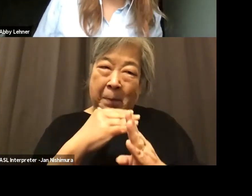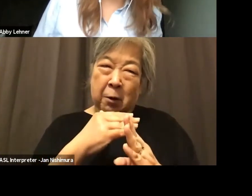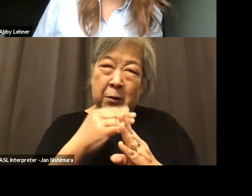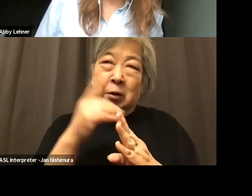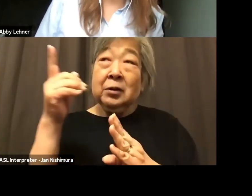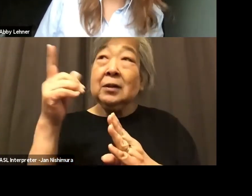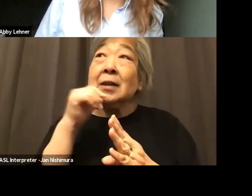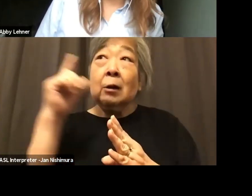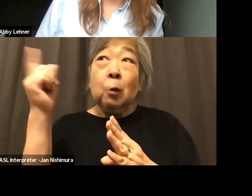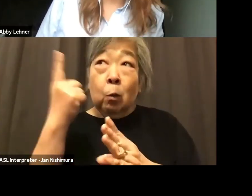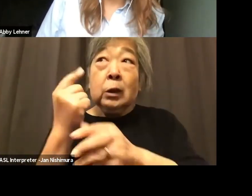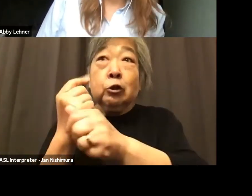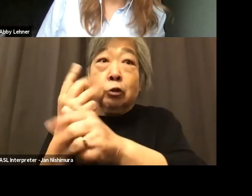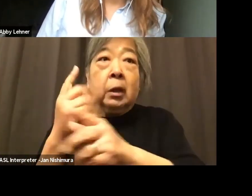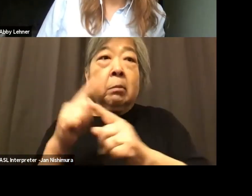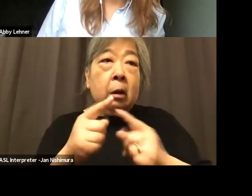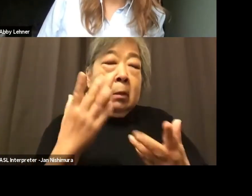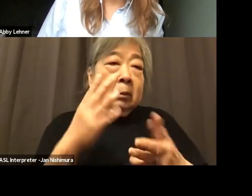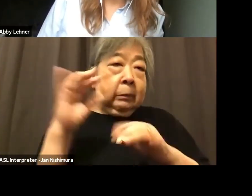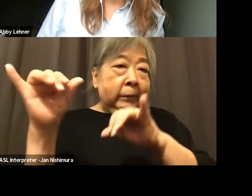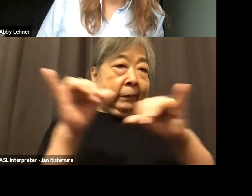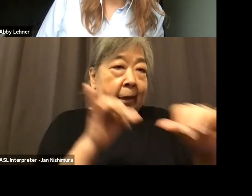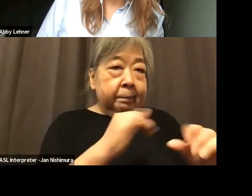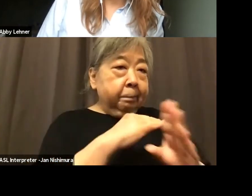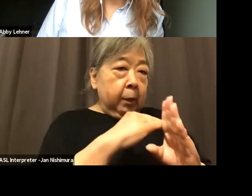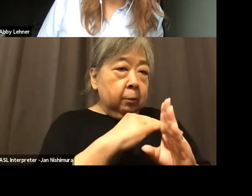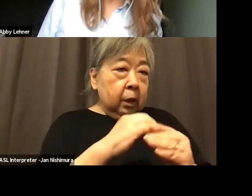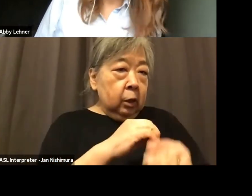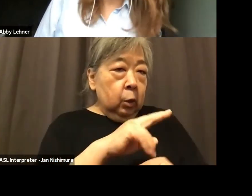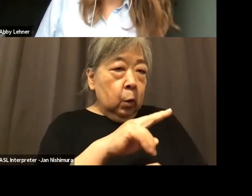So it's just part of what comes with it.